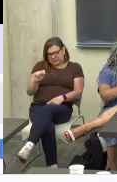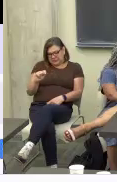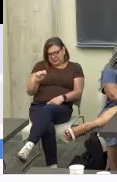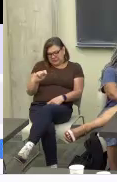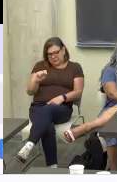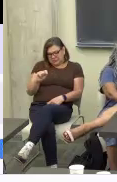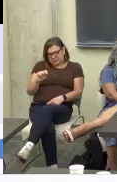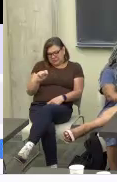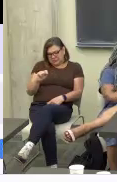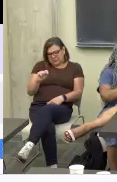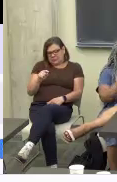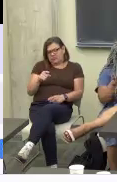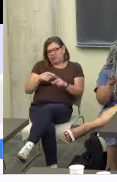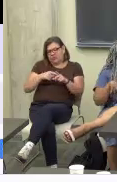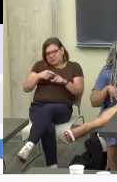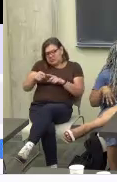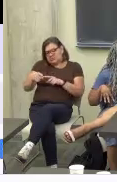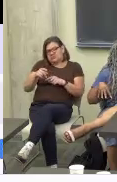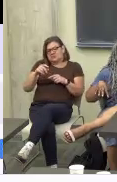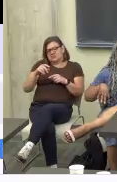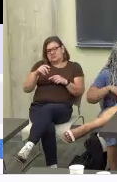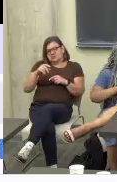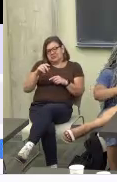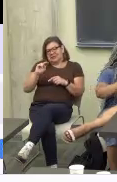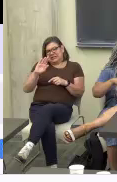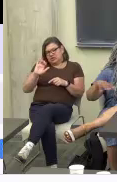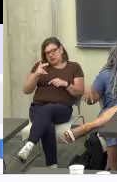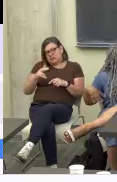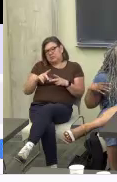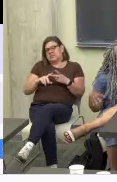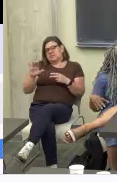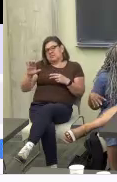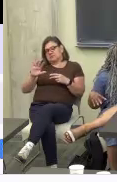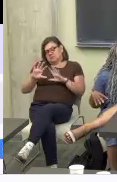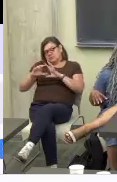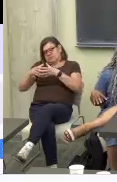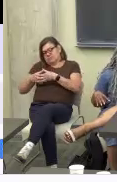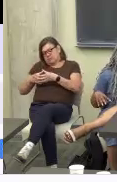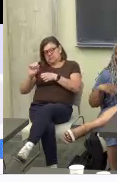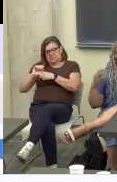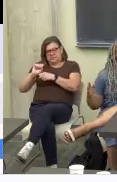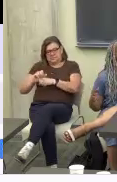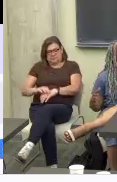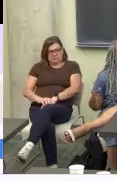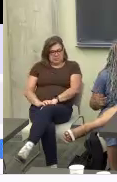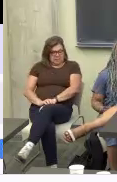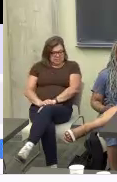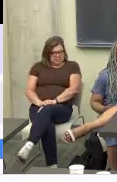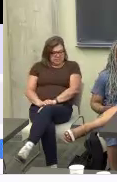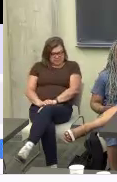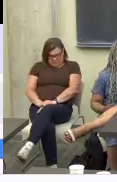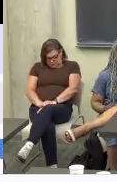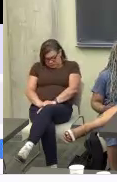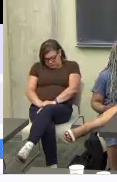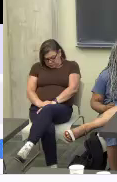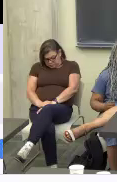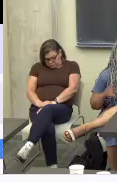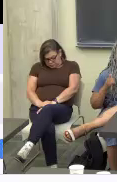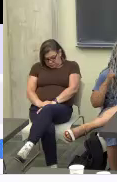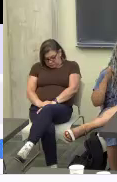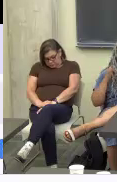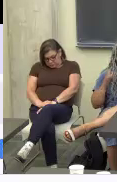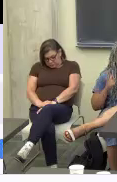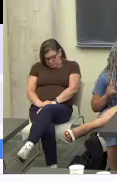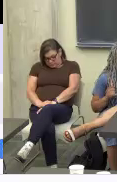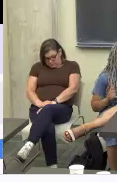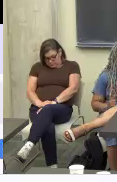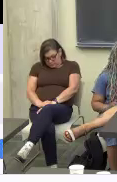a specific niche or your own corpus of work. If you have the time and exceeding levels of